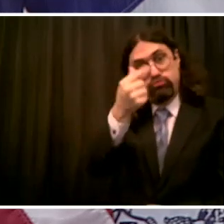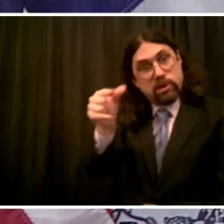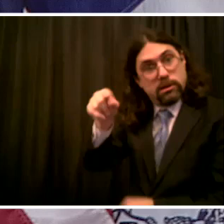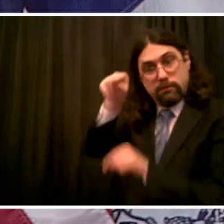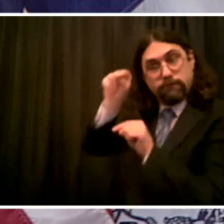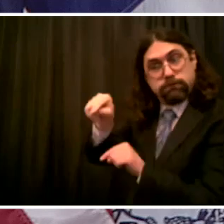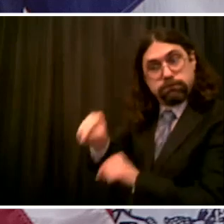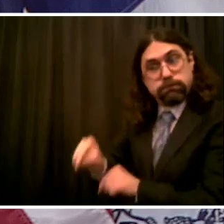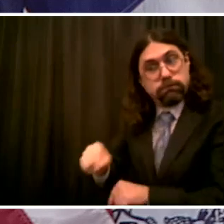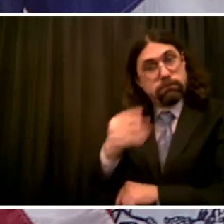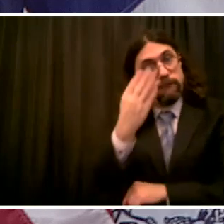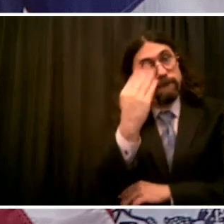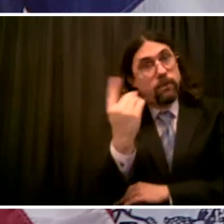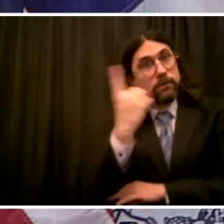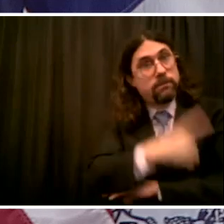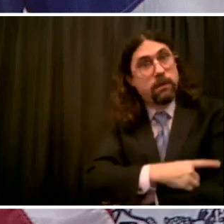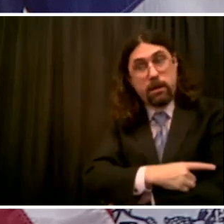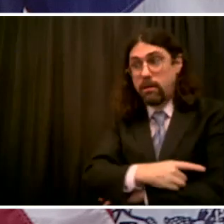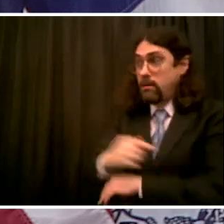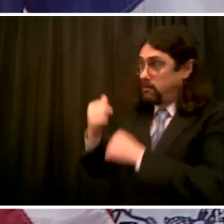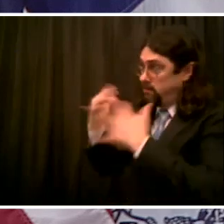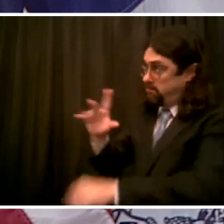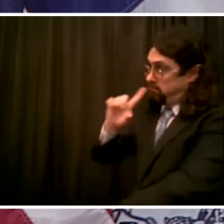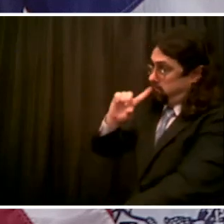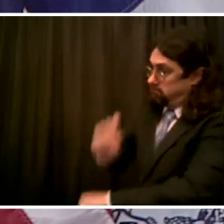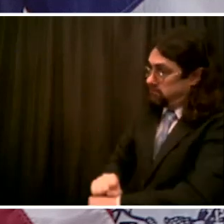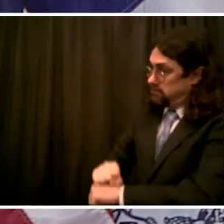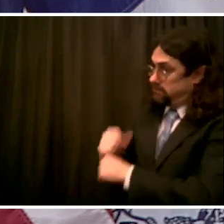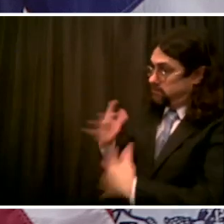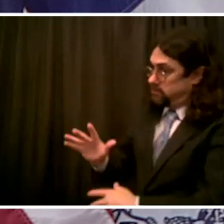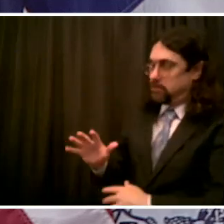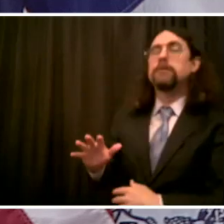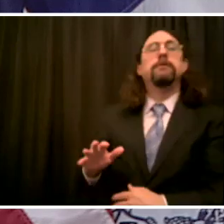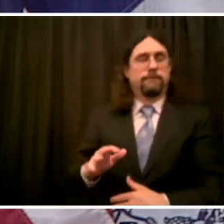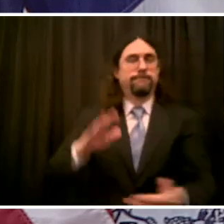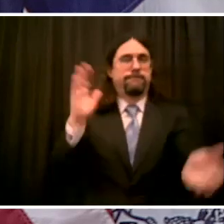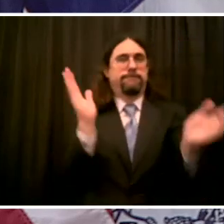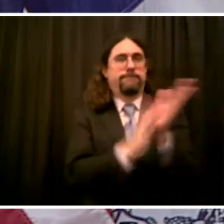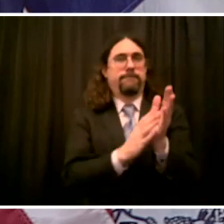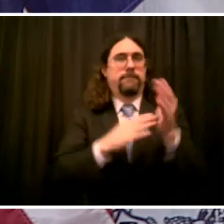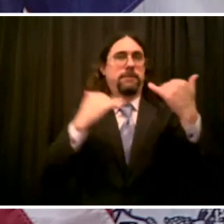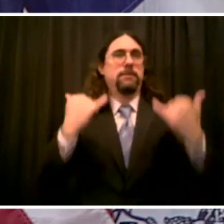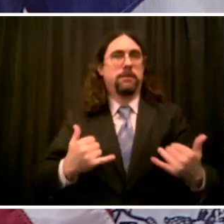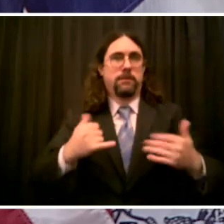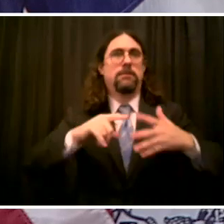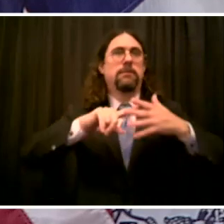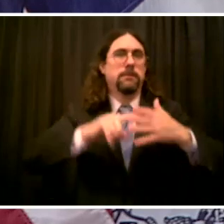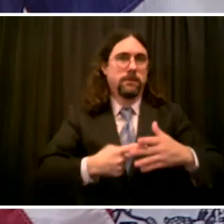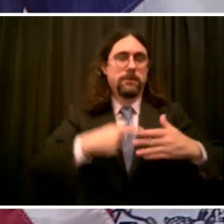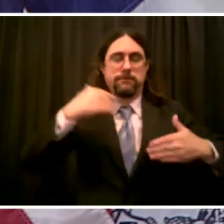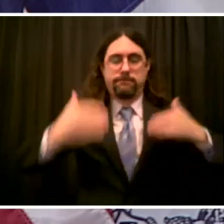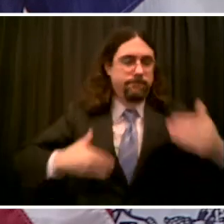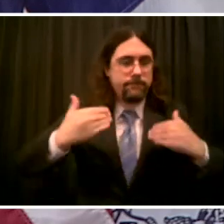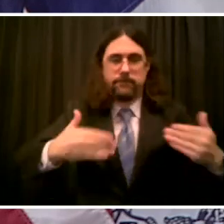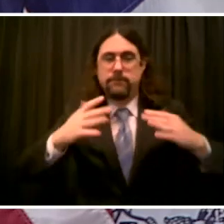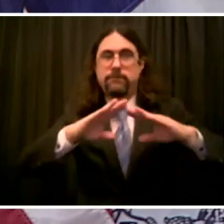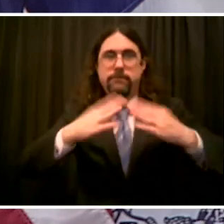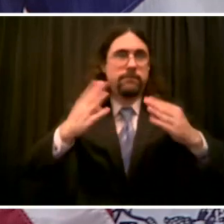FMRO OUR INDICATORS, THE STATE, EVERYTHING WE'RE SEEING AND THE HEALTH CARE DATA, AND WE'LL MAKE A DECISION